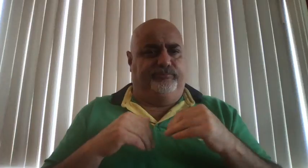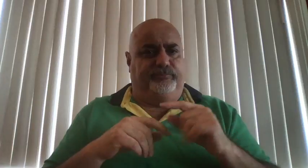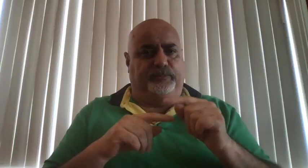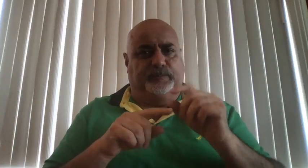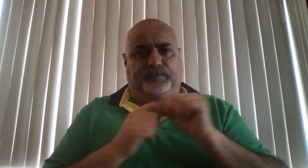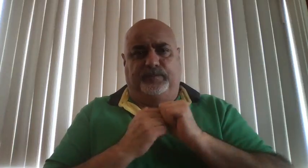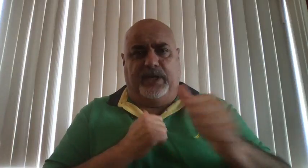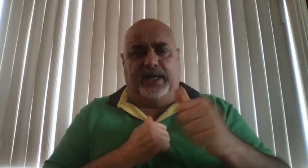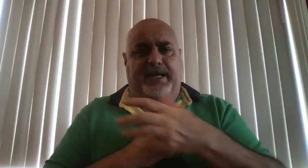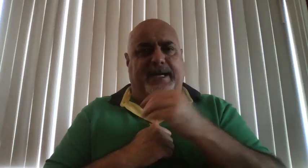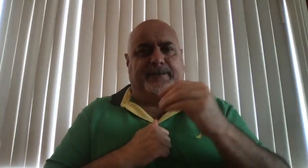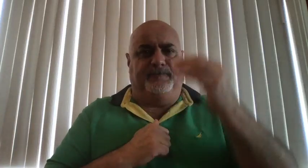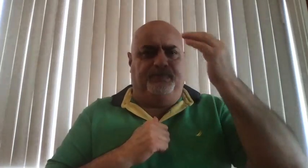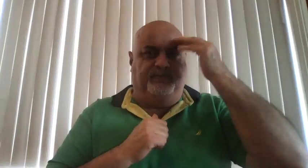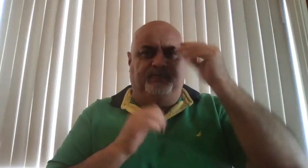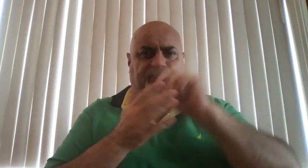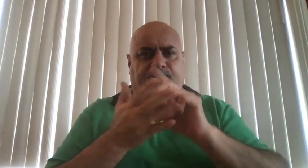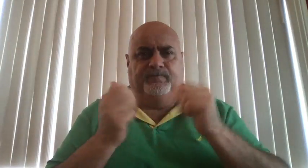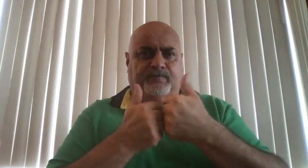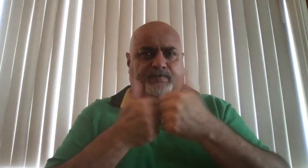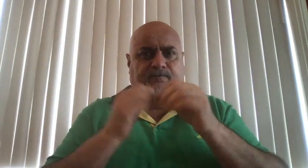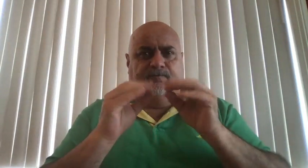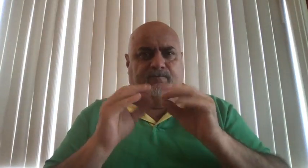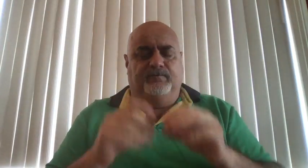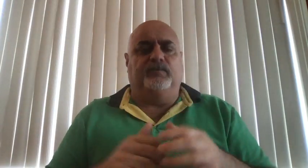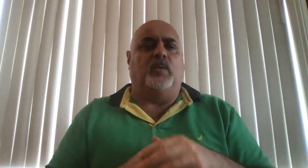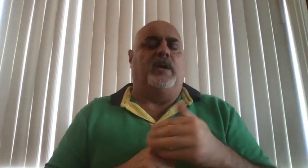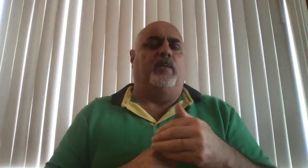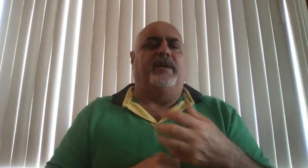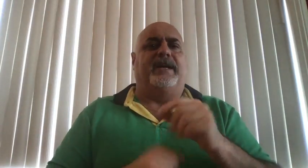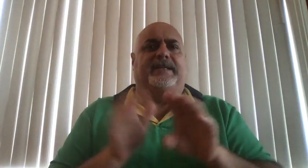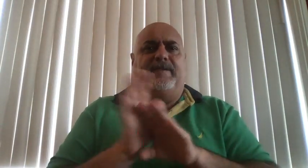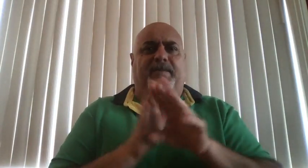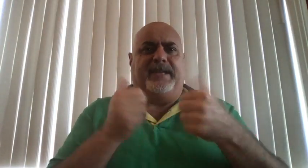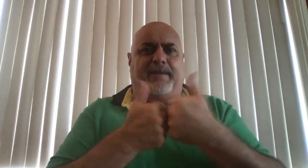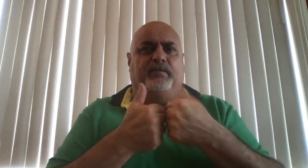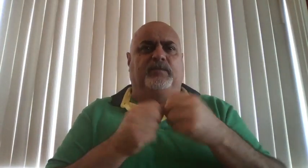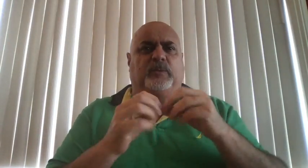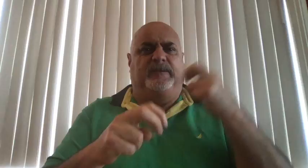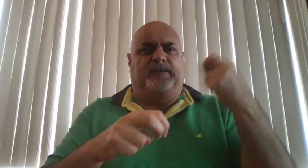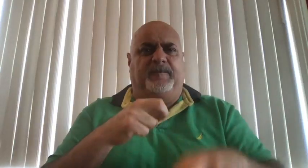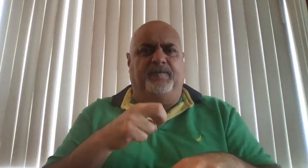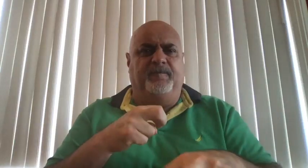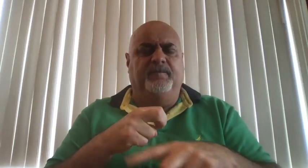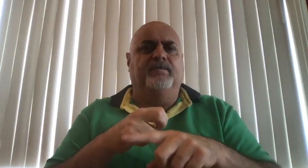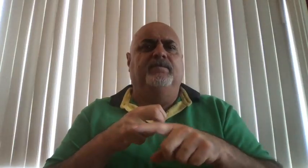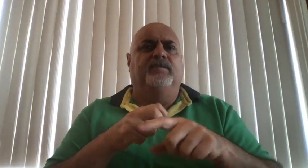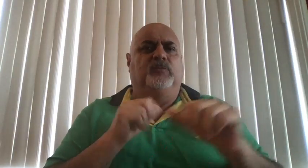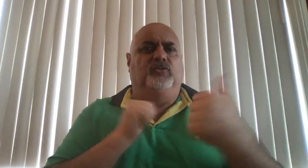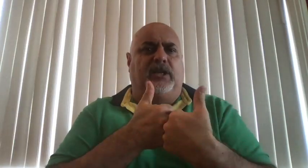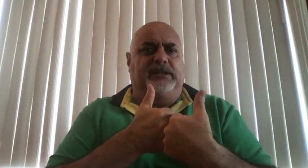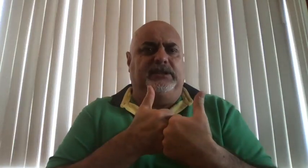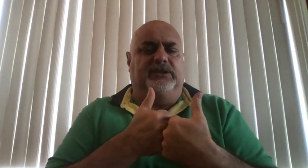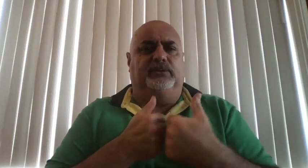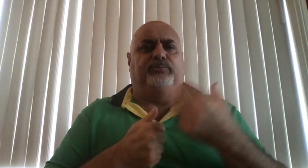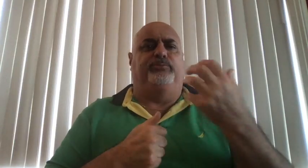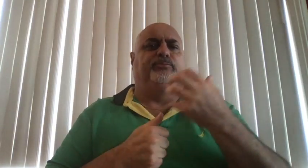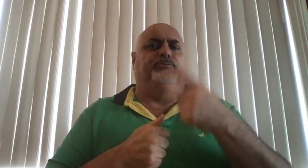classmates. They know what was expected and they excelled. It was a difficult task. It was challenging, but